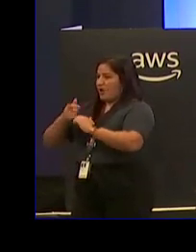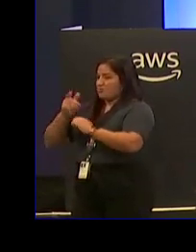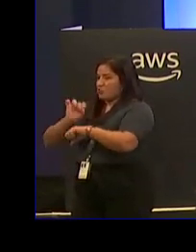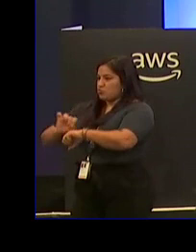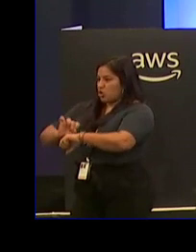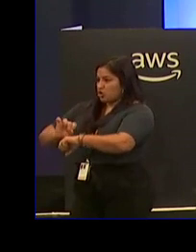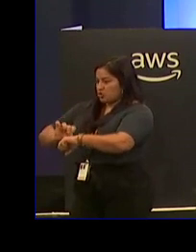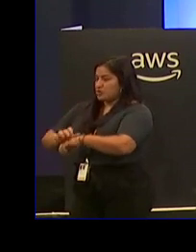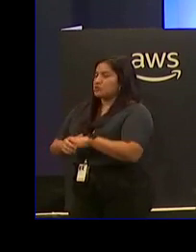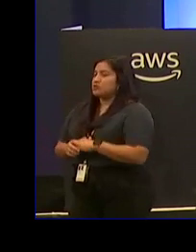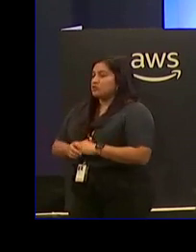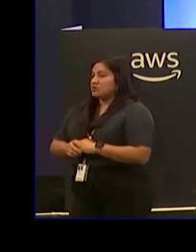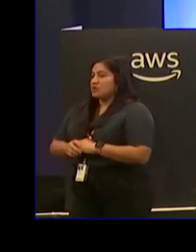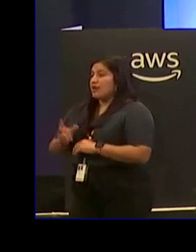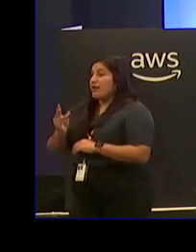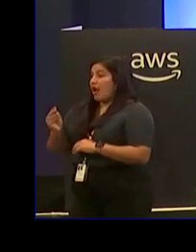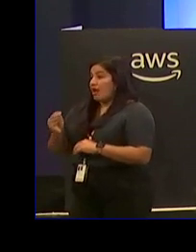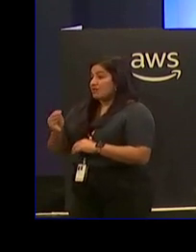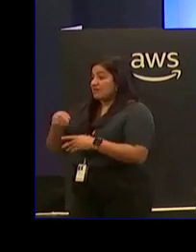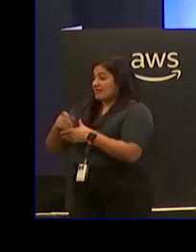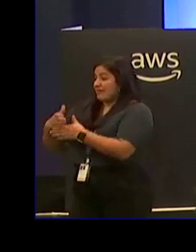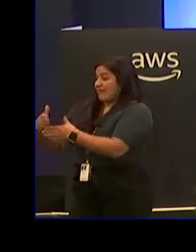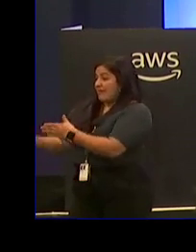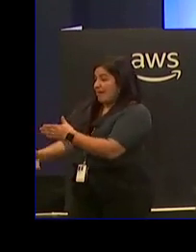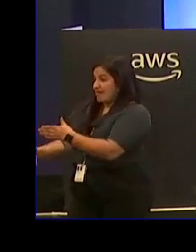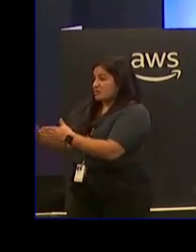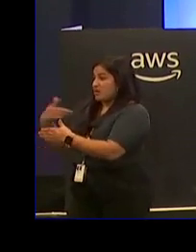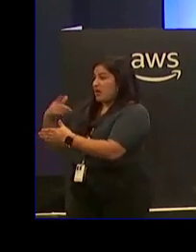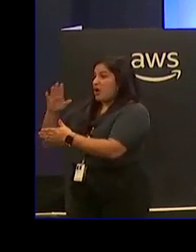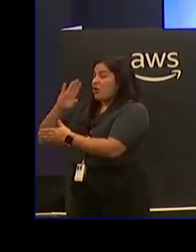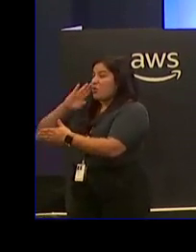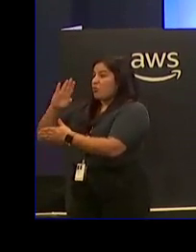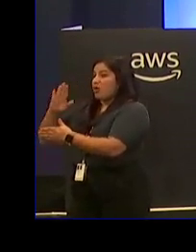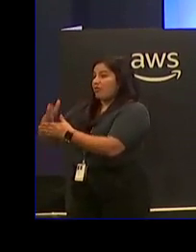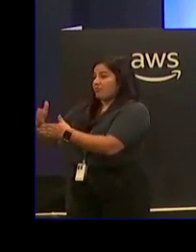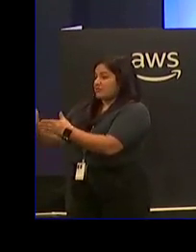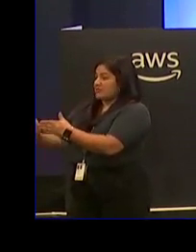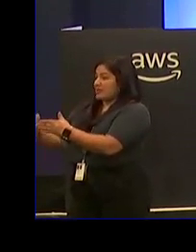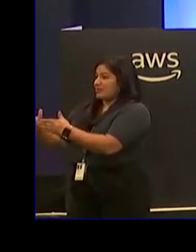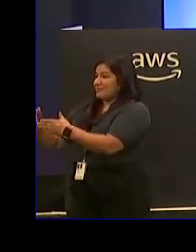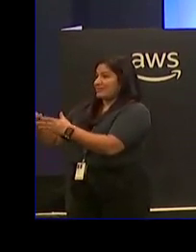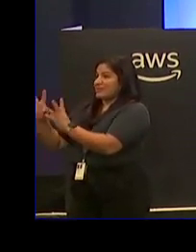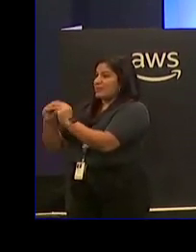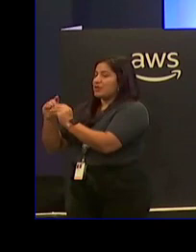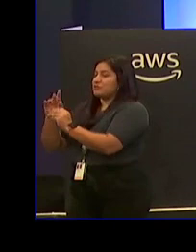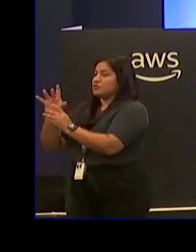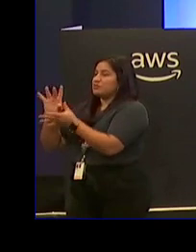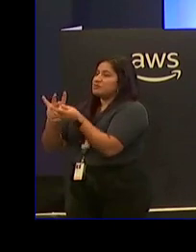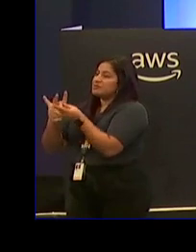and in the end, I shall conclude today's session by talking about how I can help you,